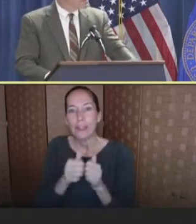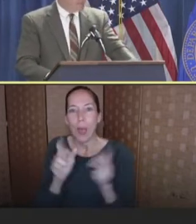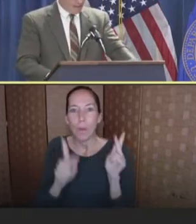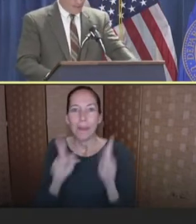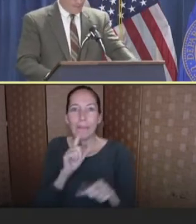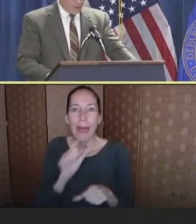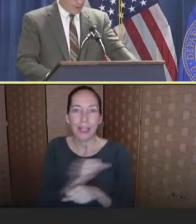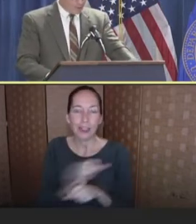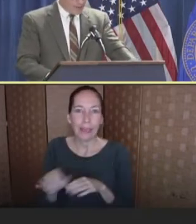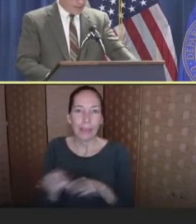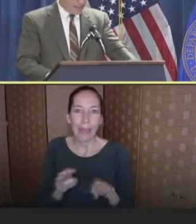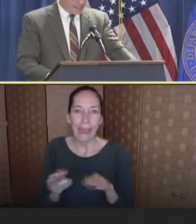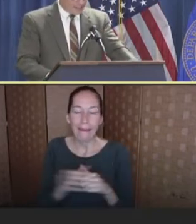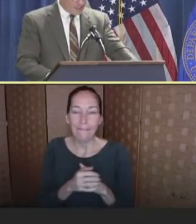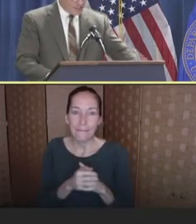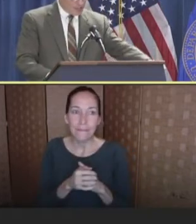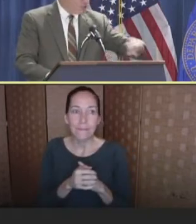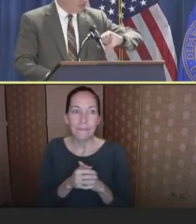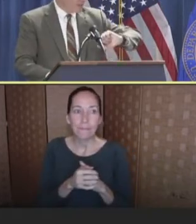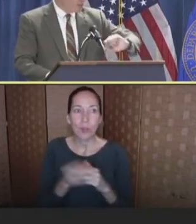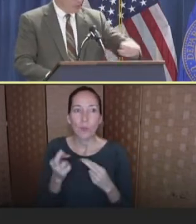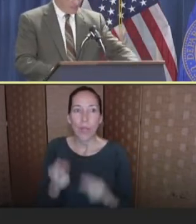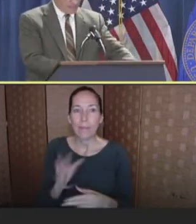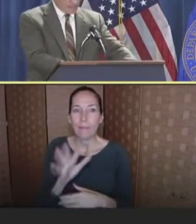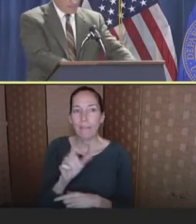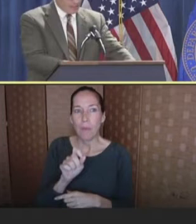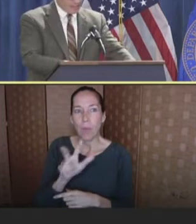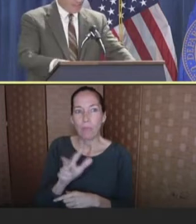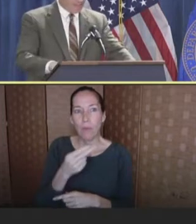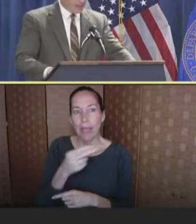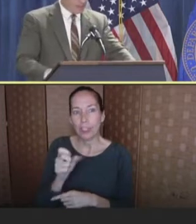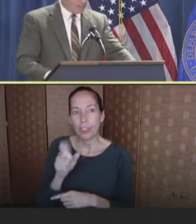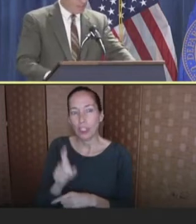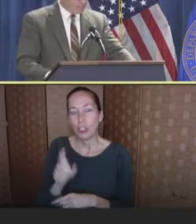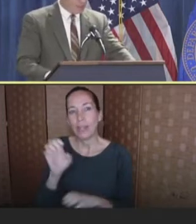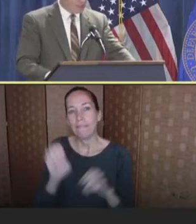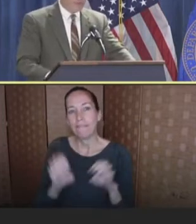Recommendation 5.3 that HHS should evaluate the feasibility of developing community driven